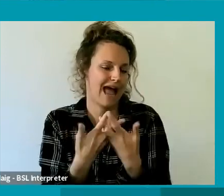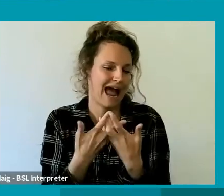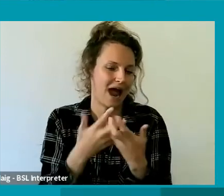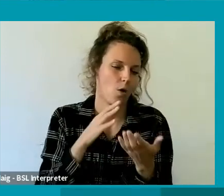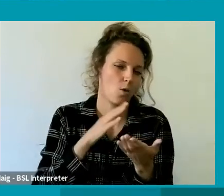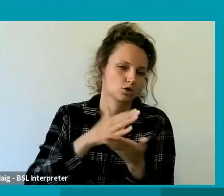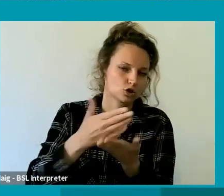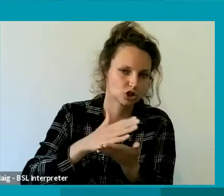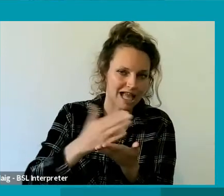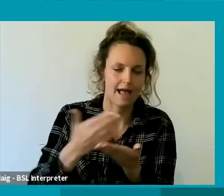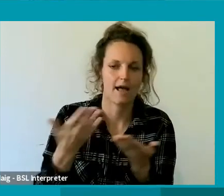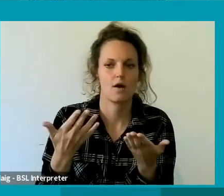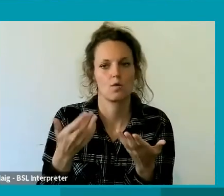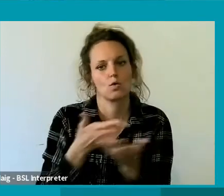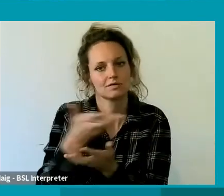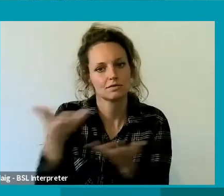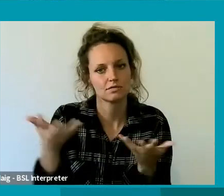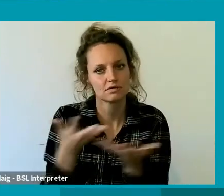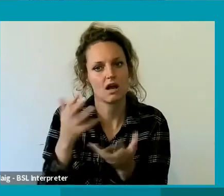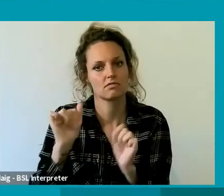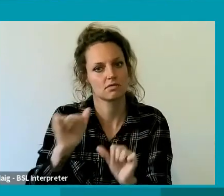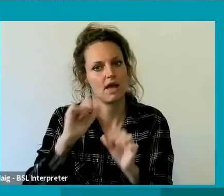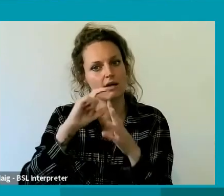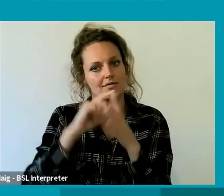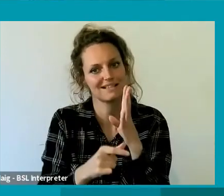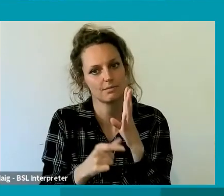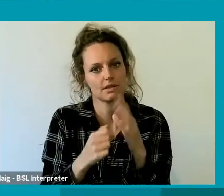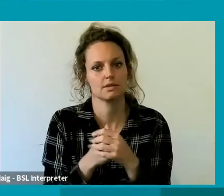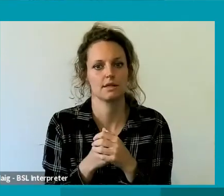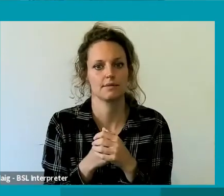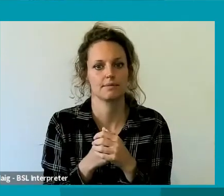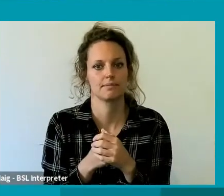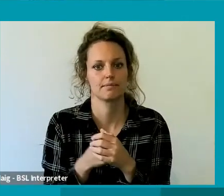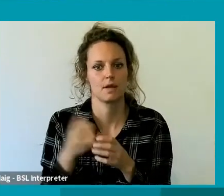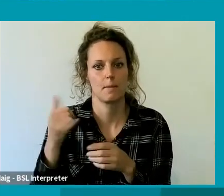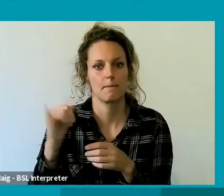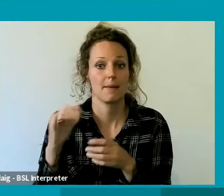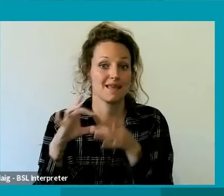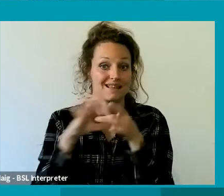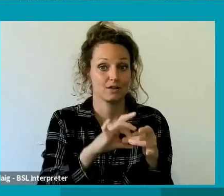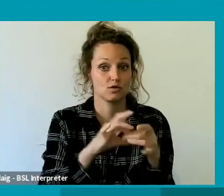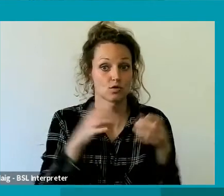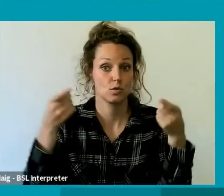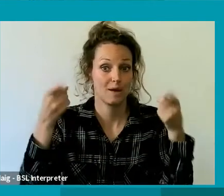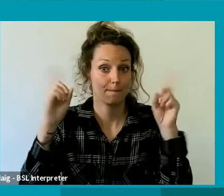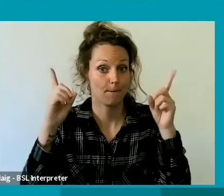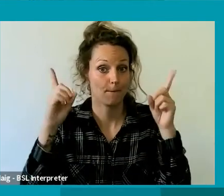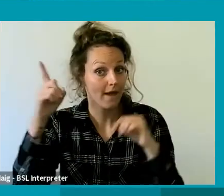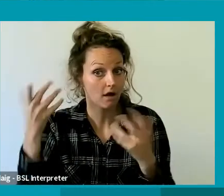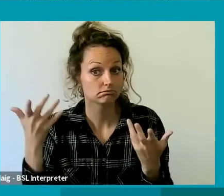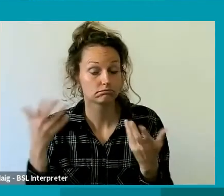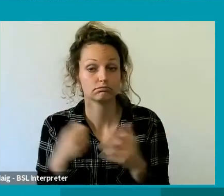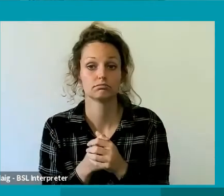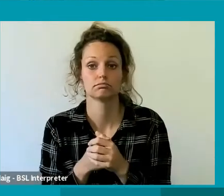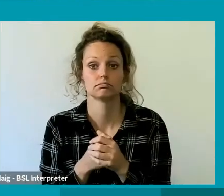how they share or discuss their disability. It may be dependent on the employer and on the job itself.